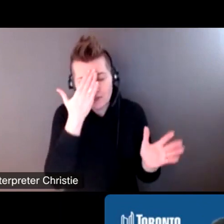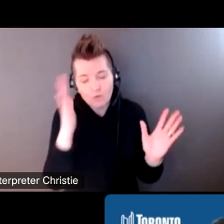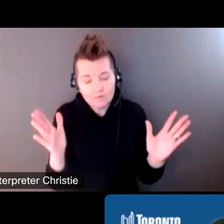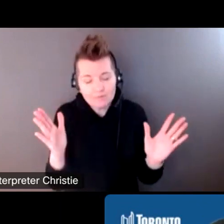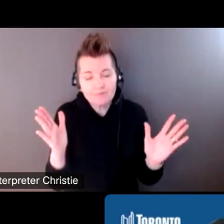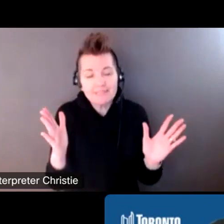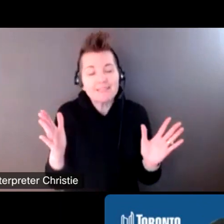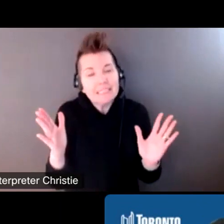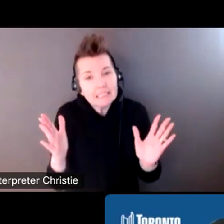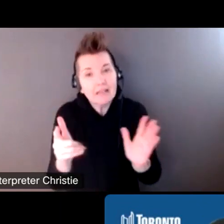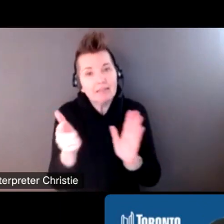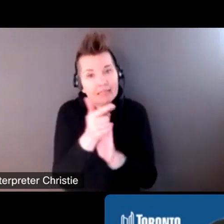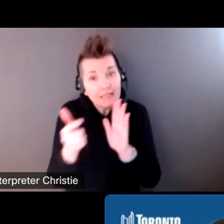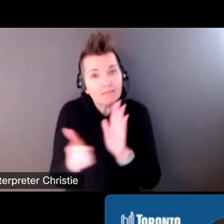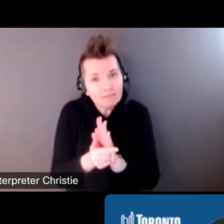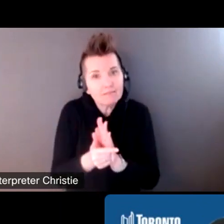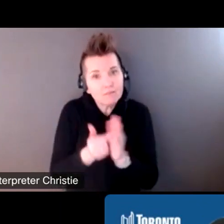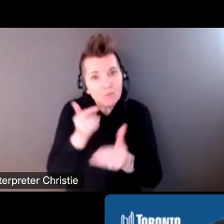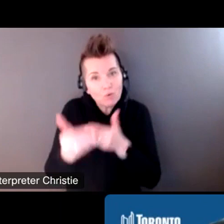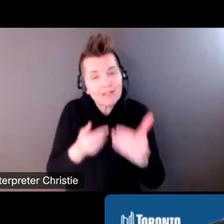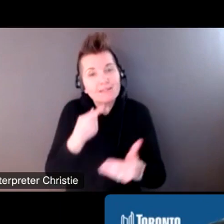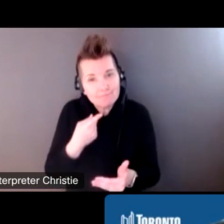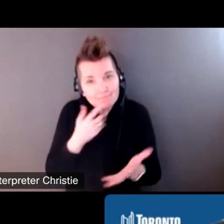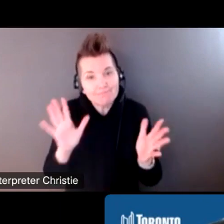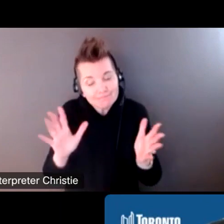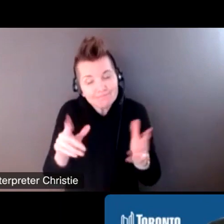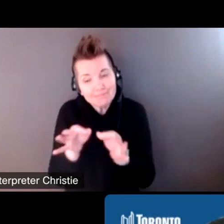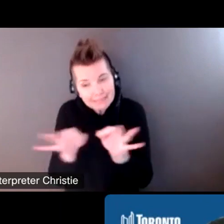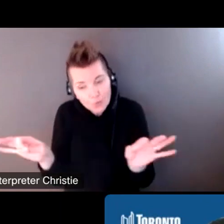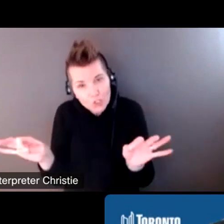We really have to do everything we can to try to maintain the infrastructure and if